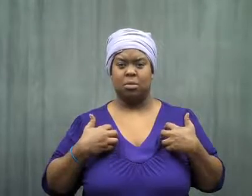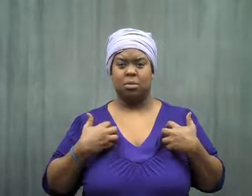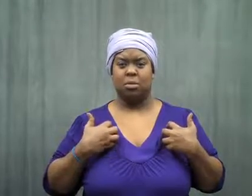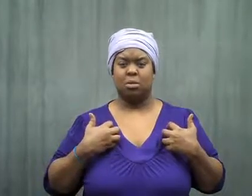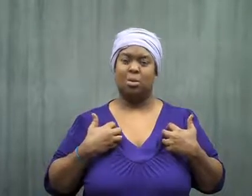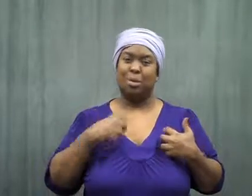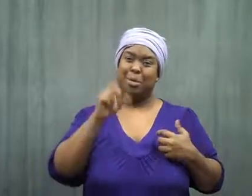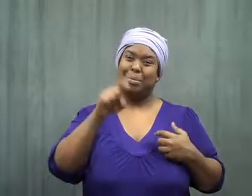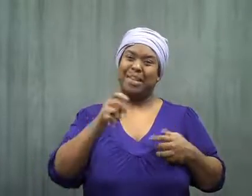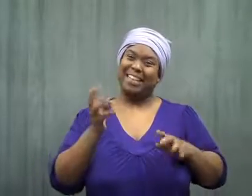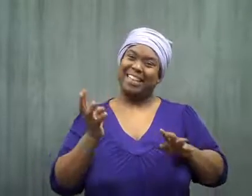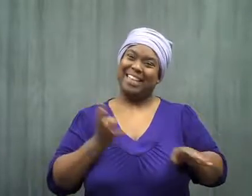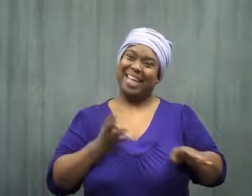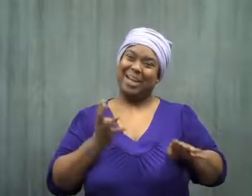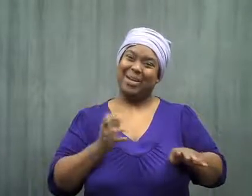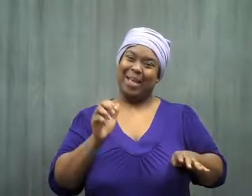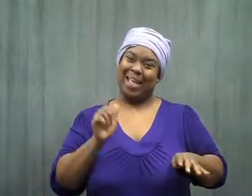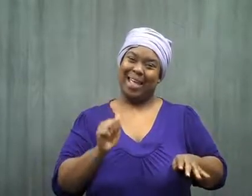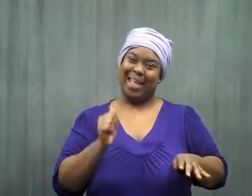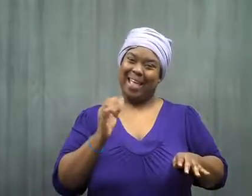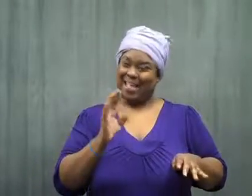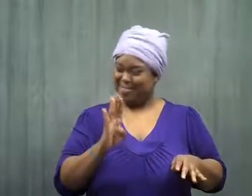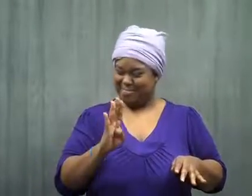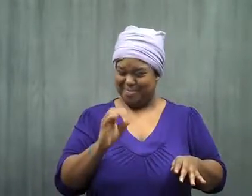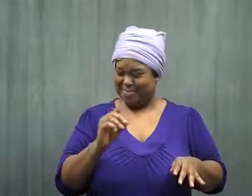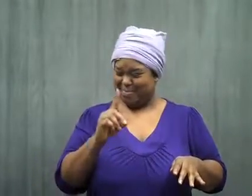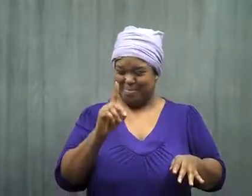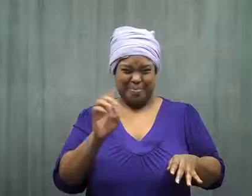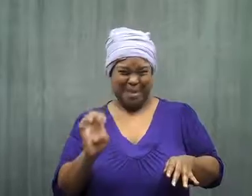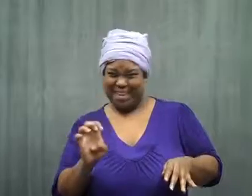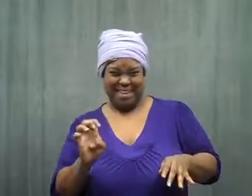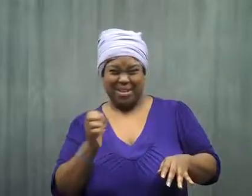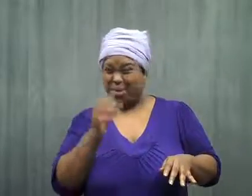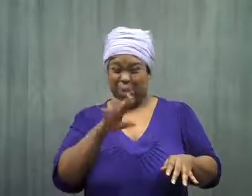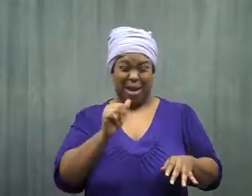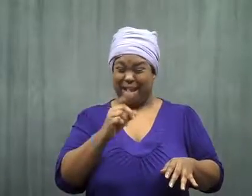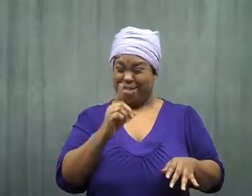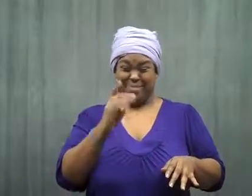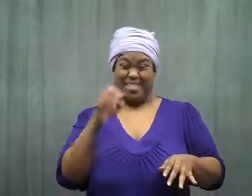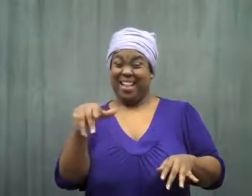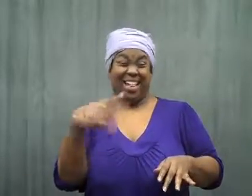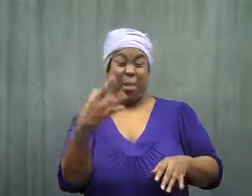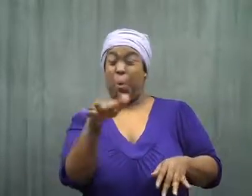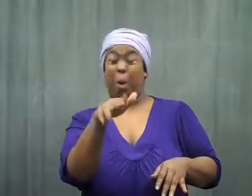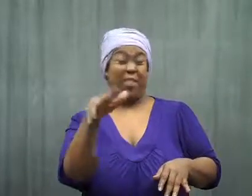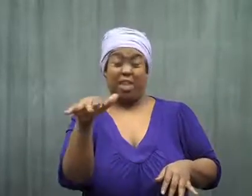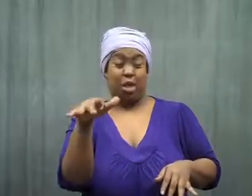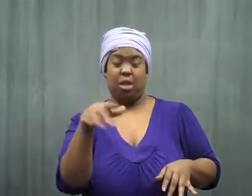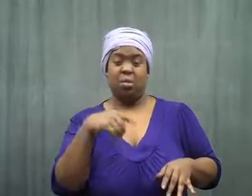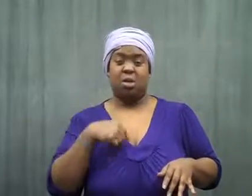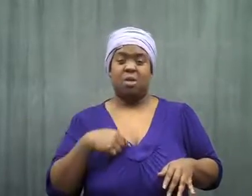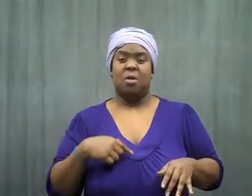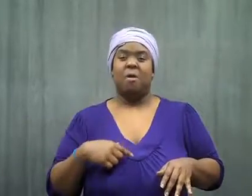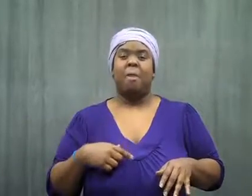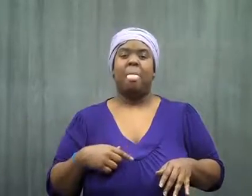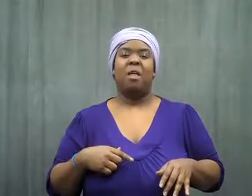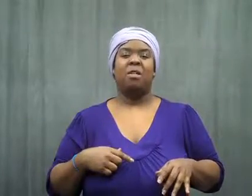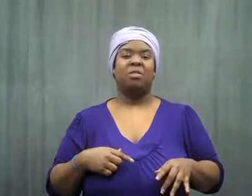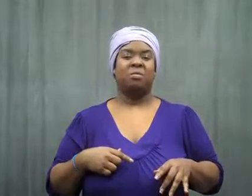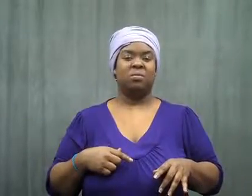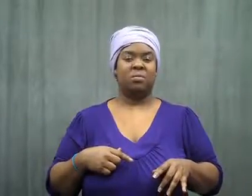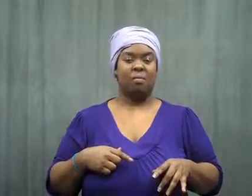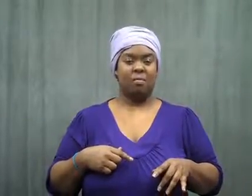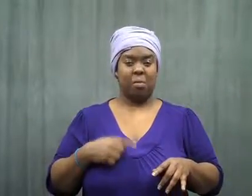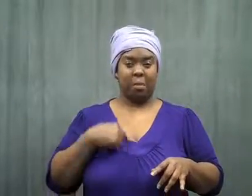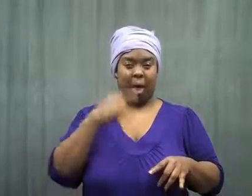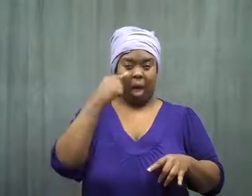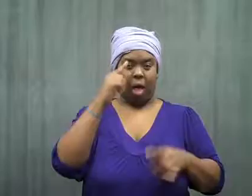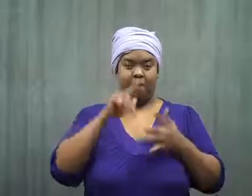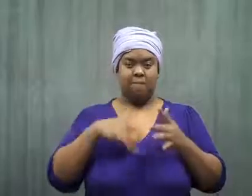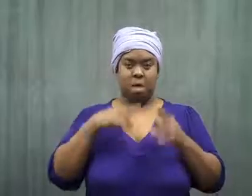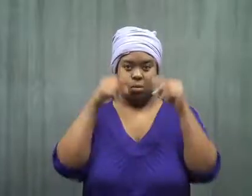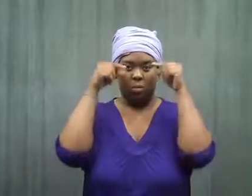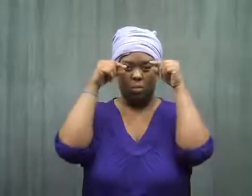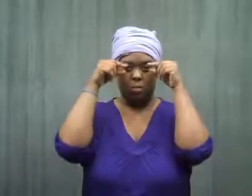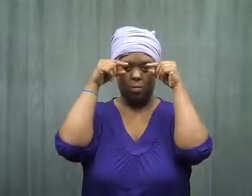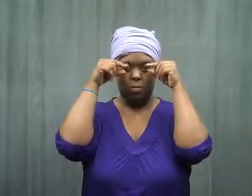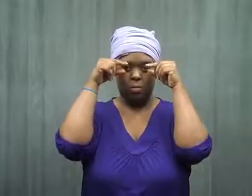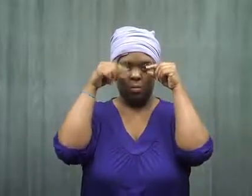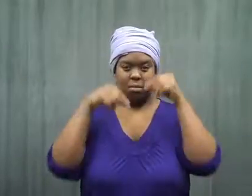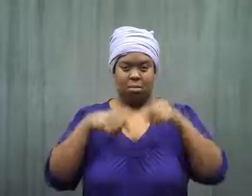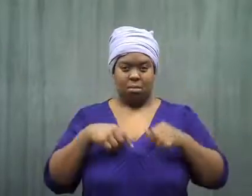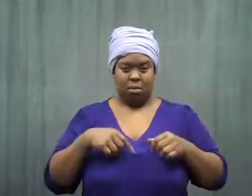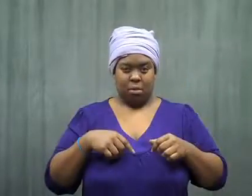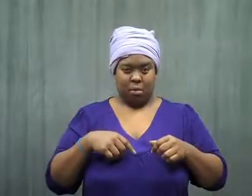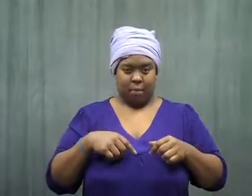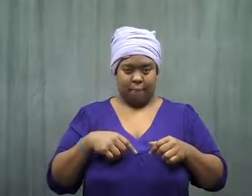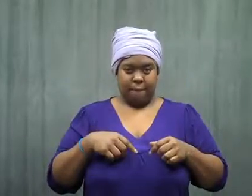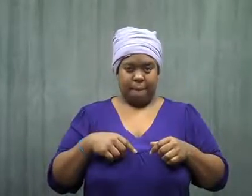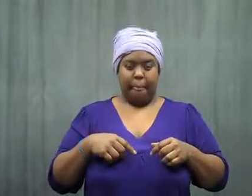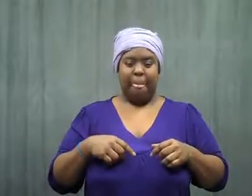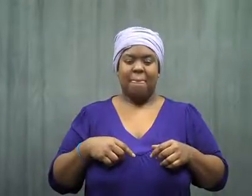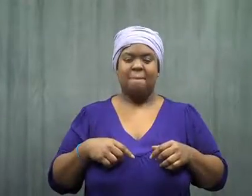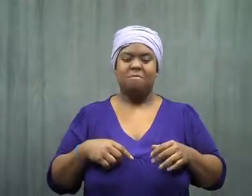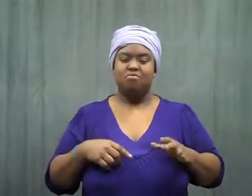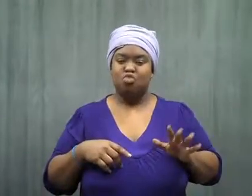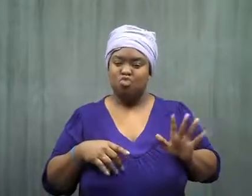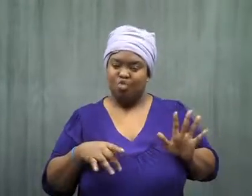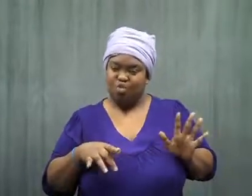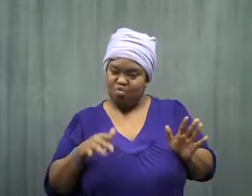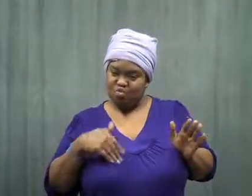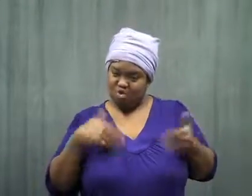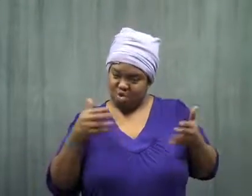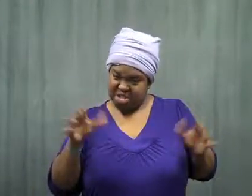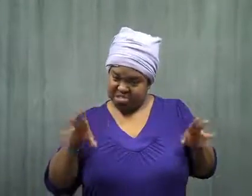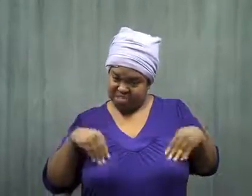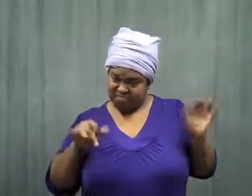I grew angry.. it said, "You must download Abode or Adobe, something like that."